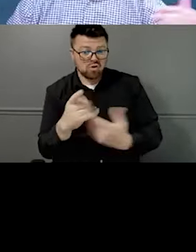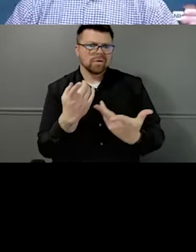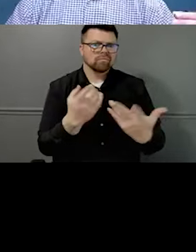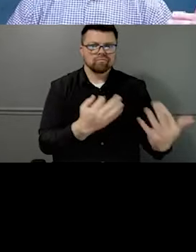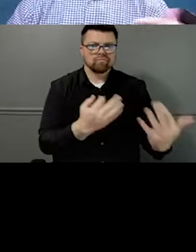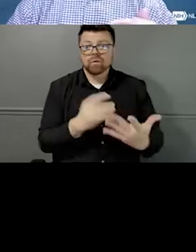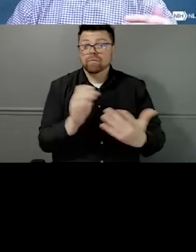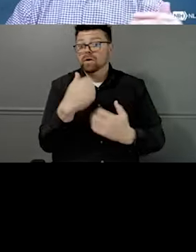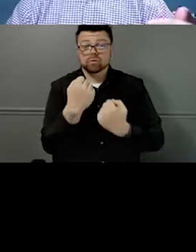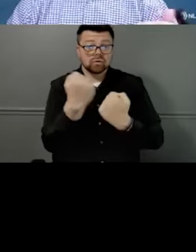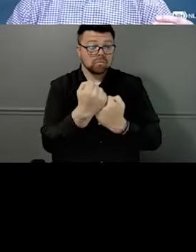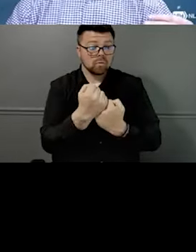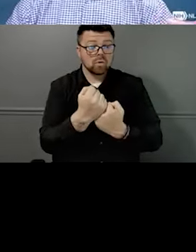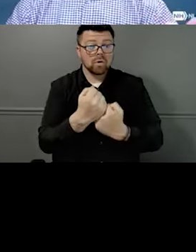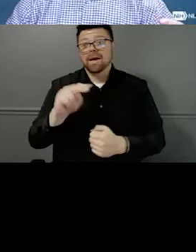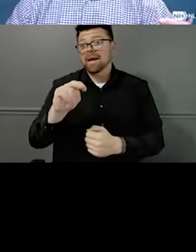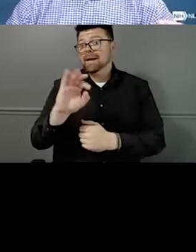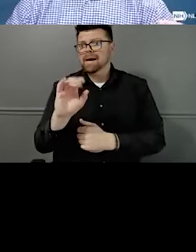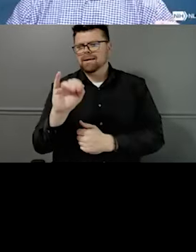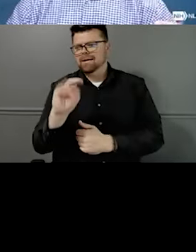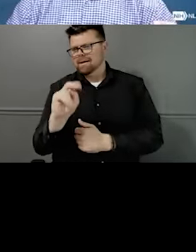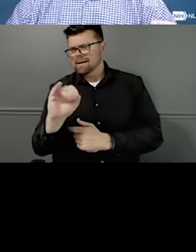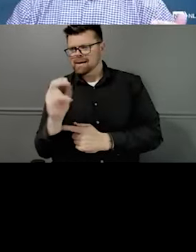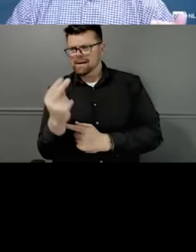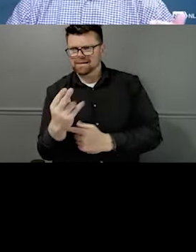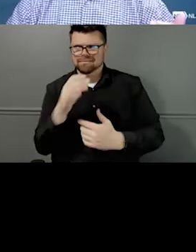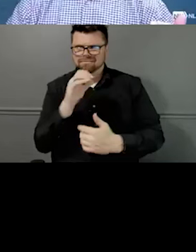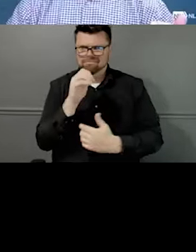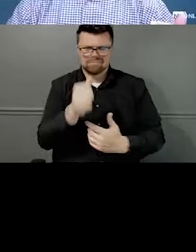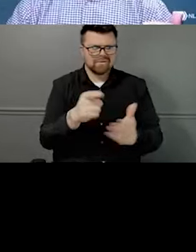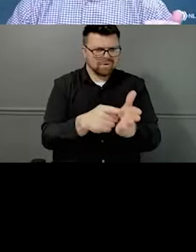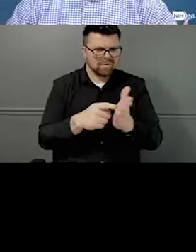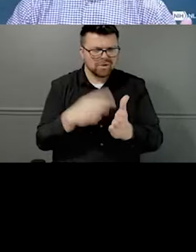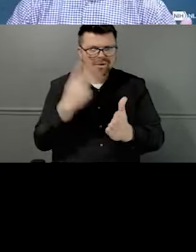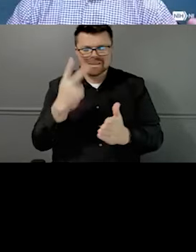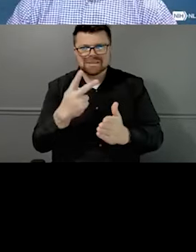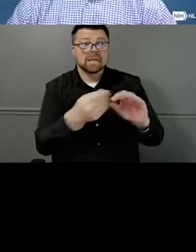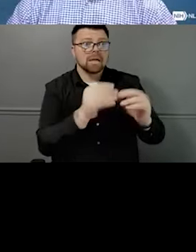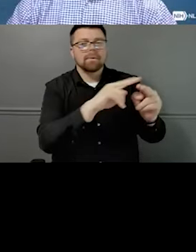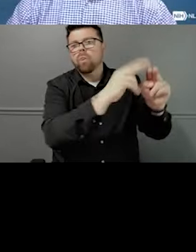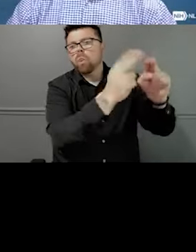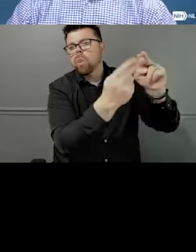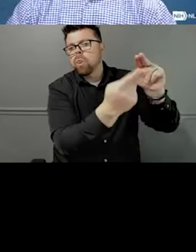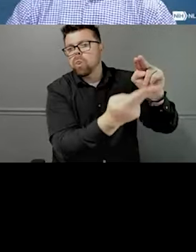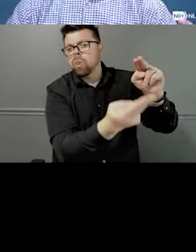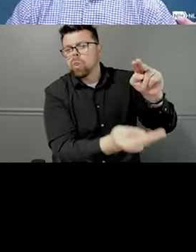NIH doesn't currently require SciENcv, and you can see the numbers drop off quite a bit, only 19,000.